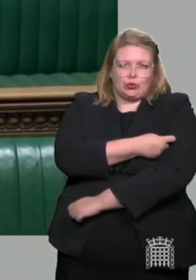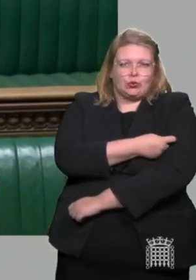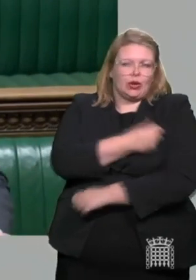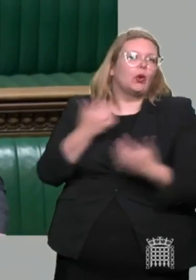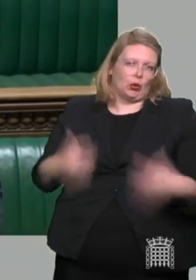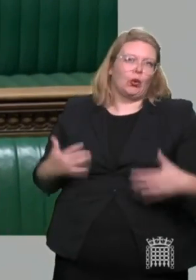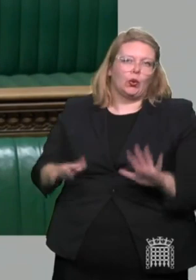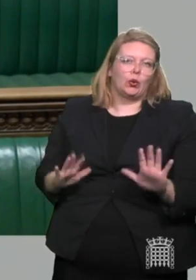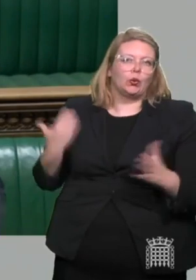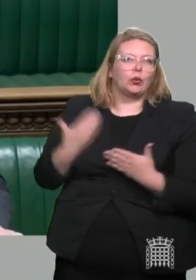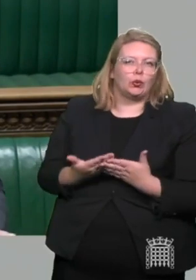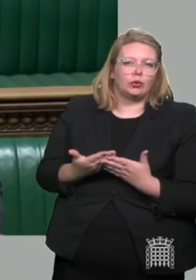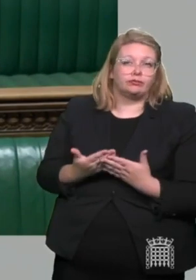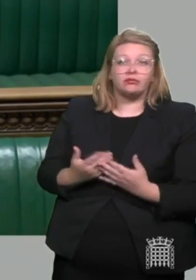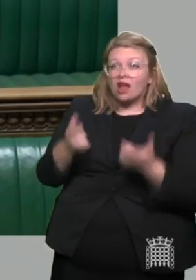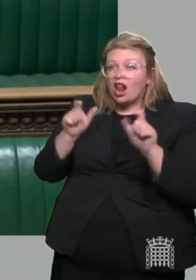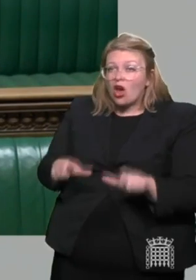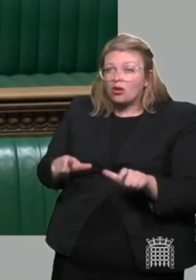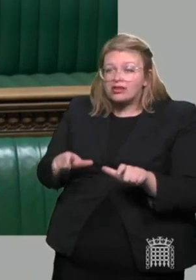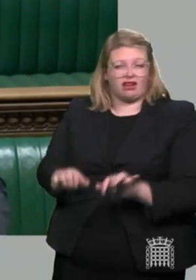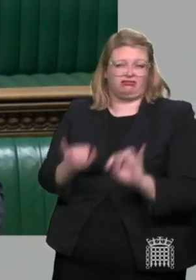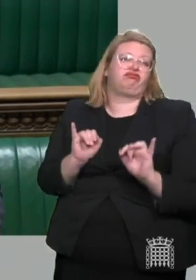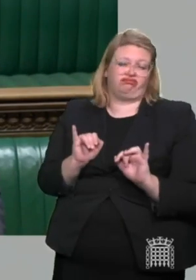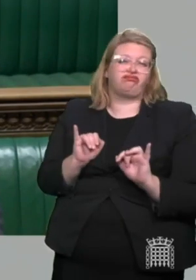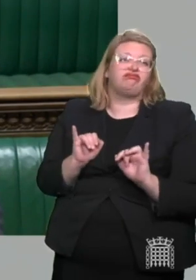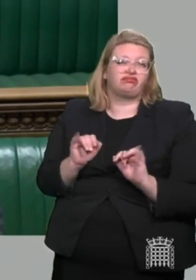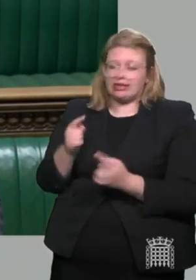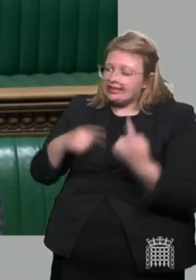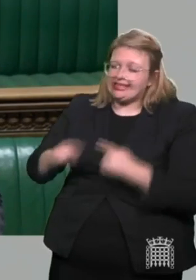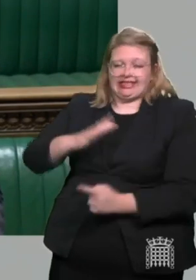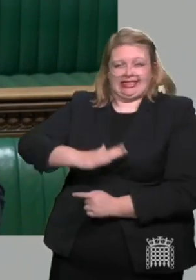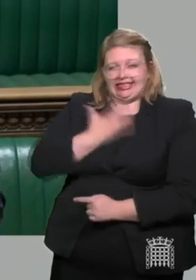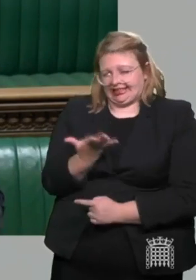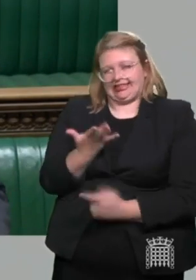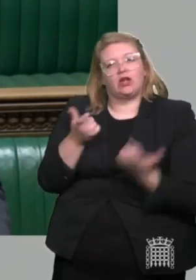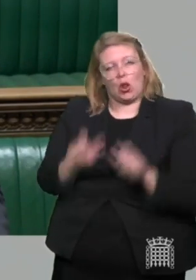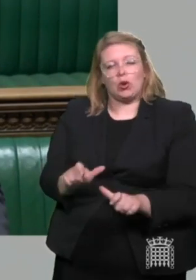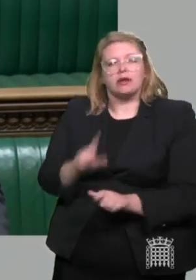Lockdowns are miserable. Lockdowns are appalling things to have to do. But I have to say that I